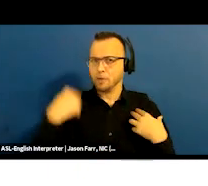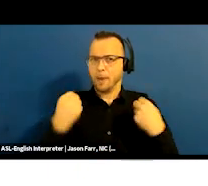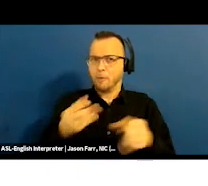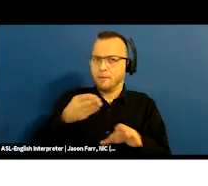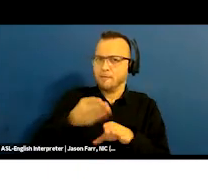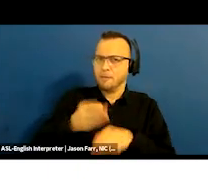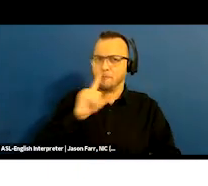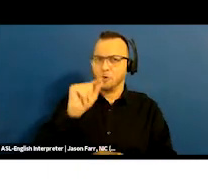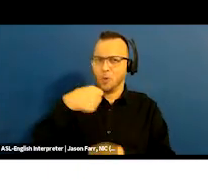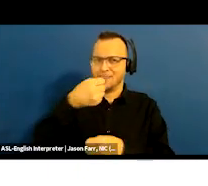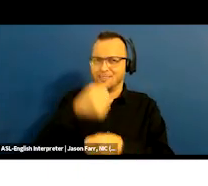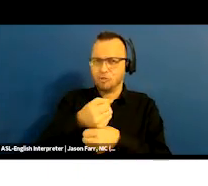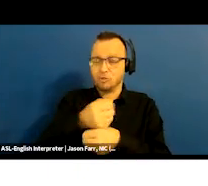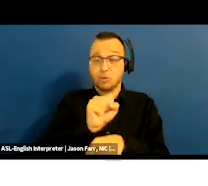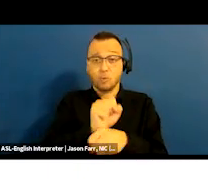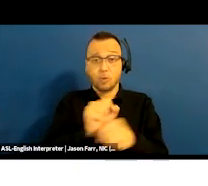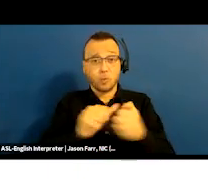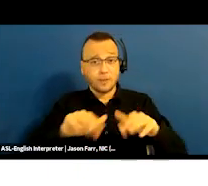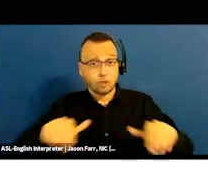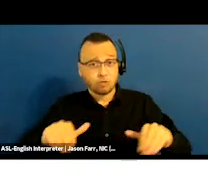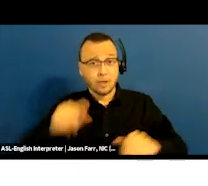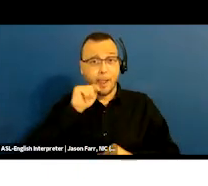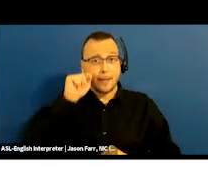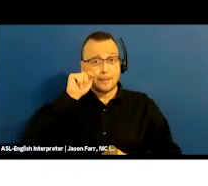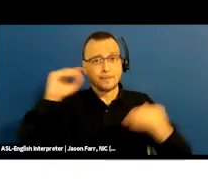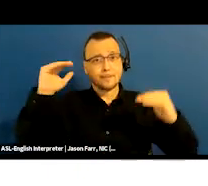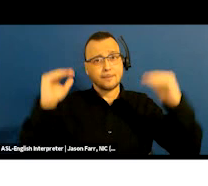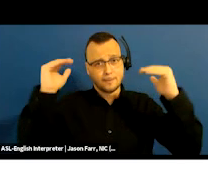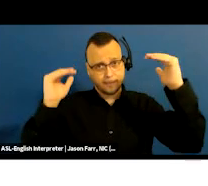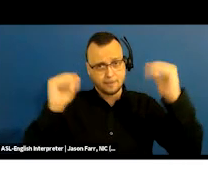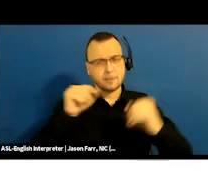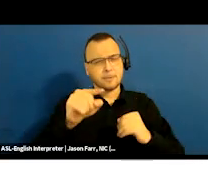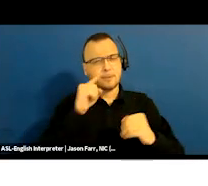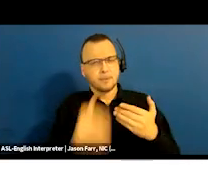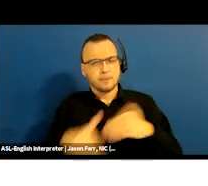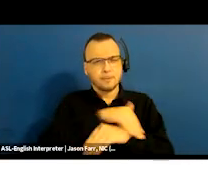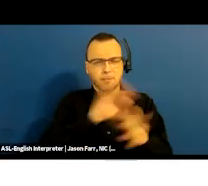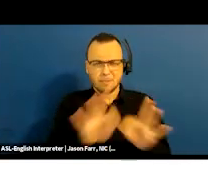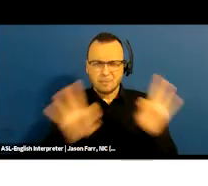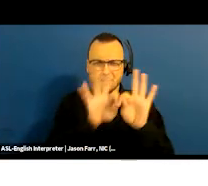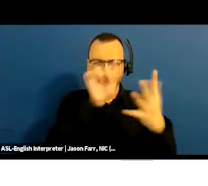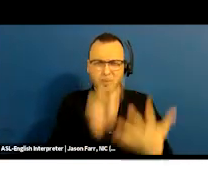in our resources. So first is Mari Aceves and she's a Consultant